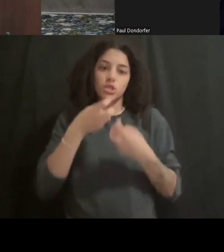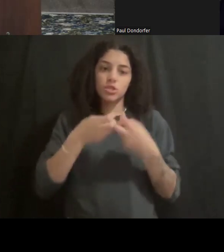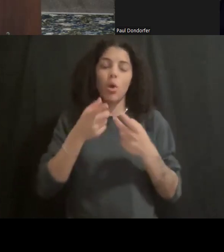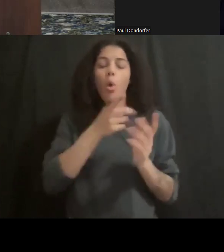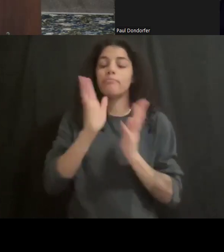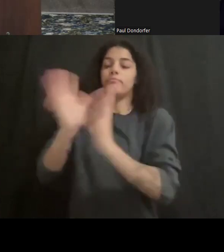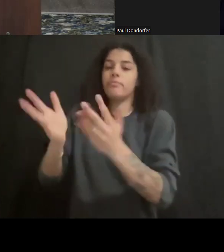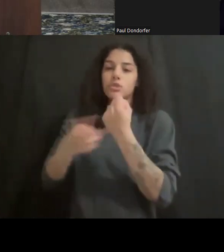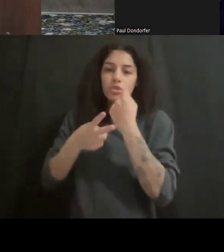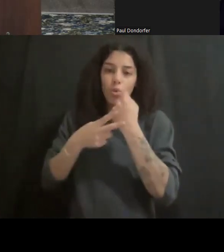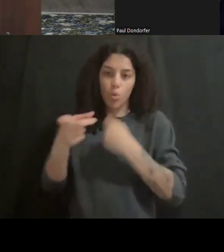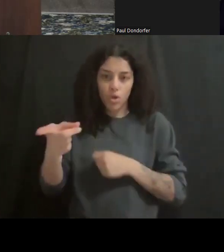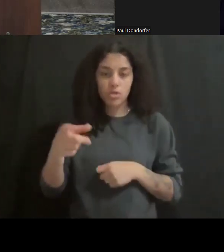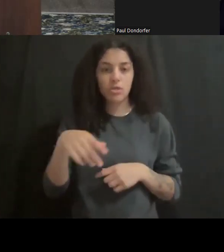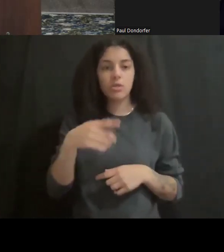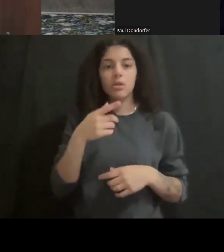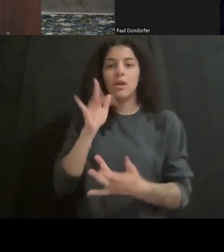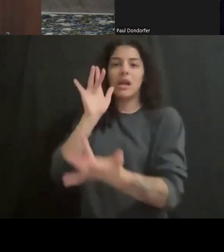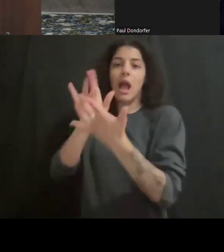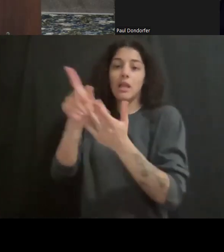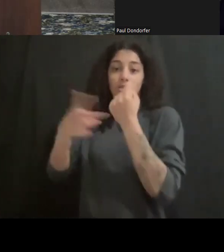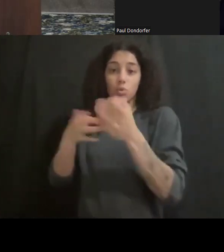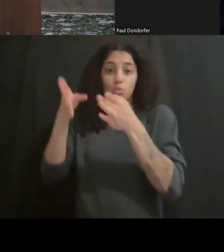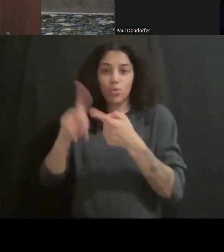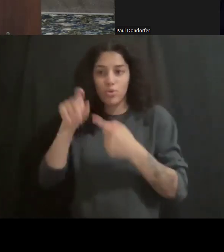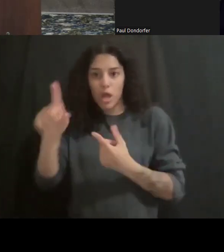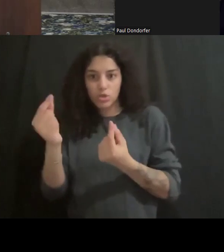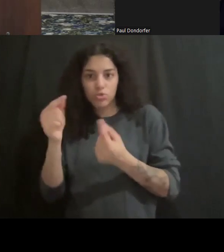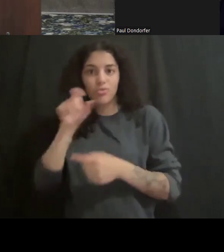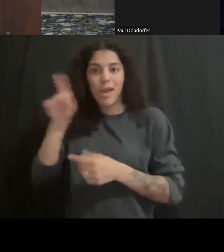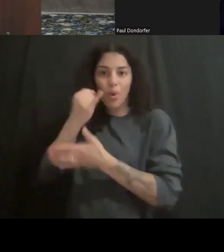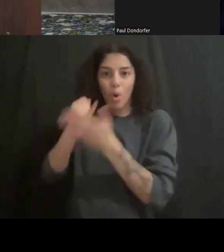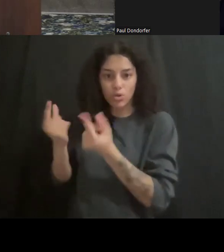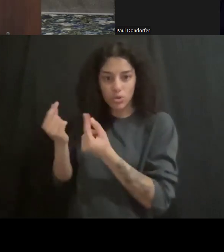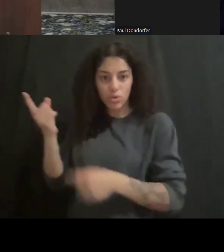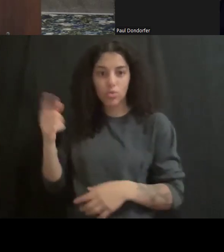do with it If if it's still in storage if something's not done with it may I suggest